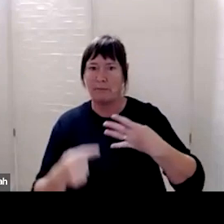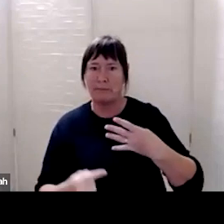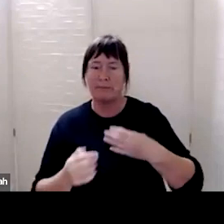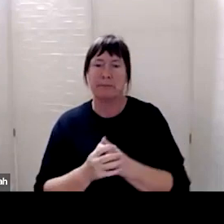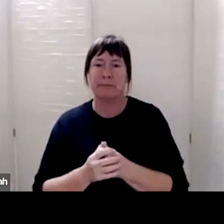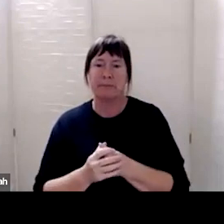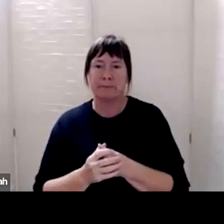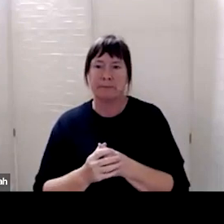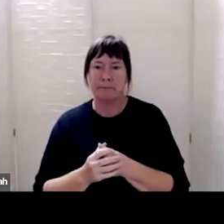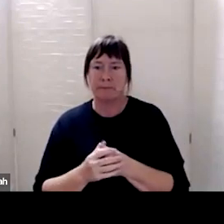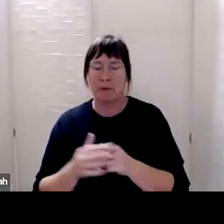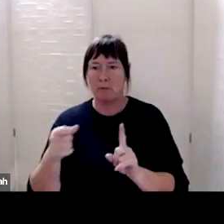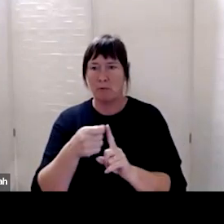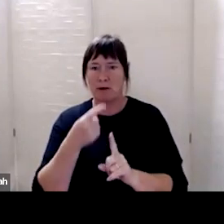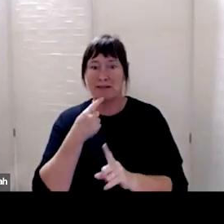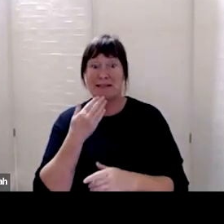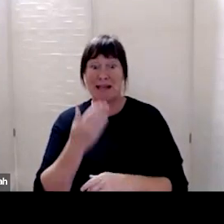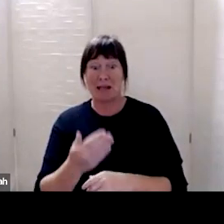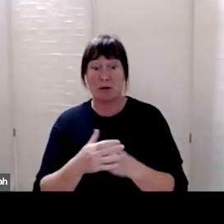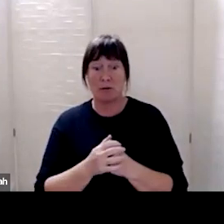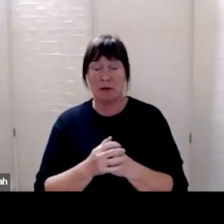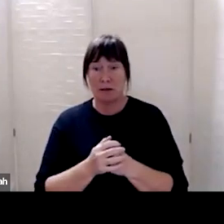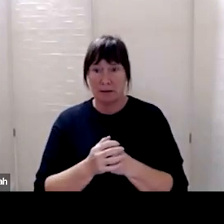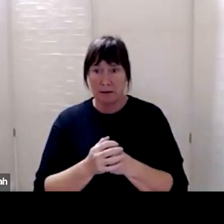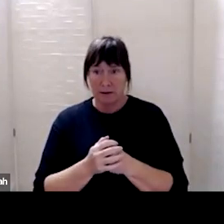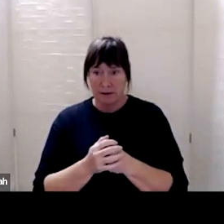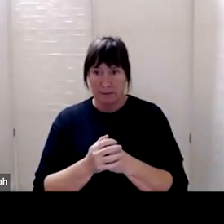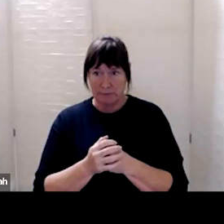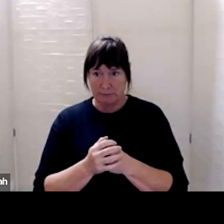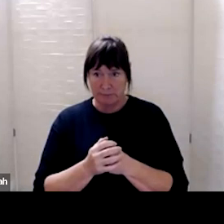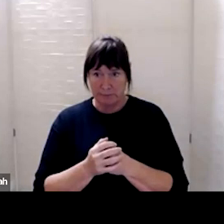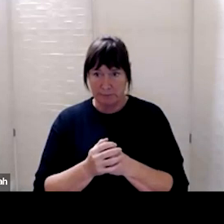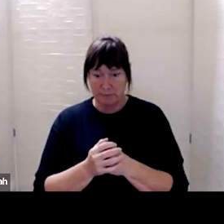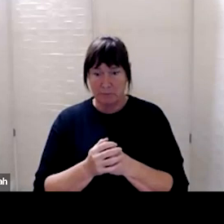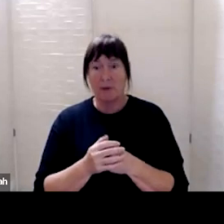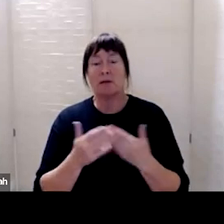Thanks for that team. We now are going to go to some of the questions